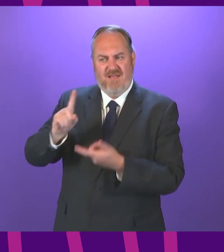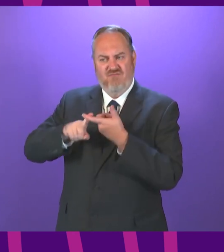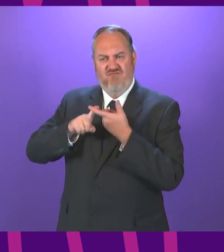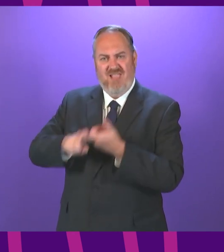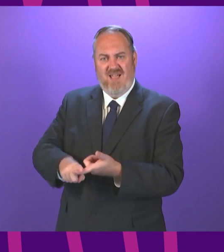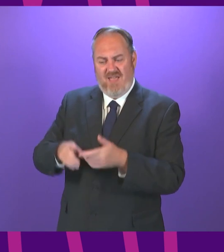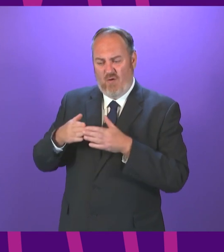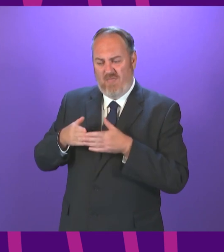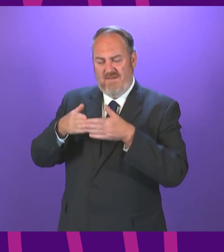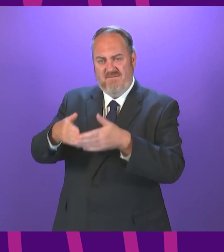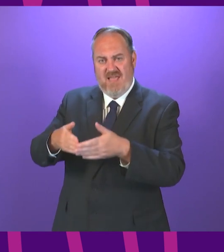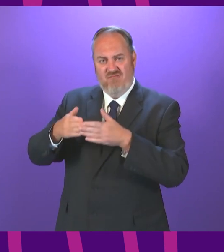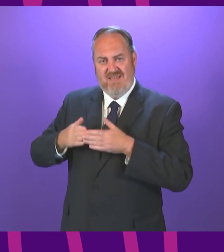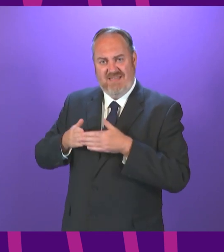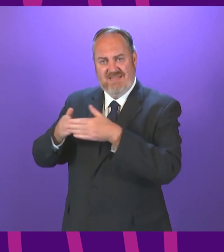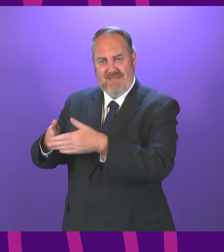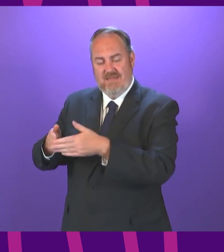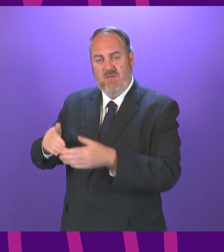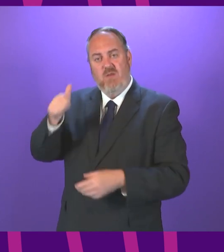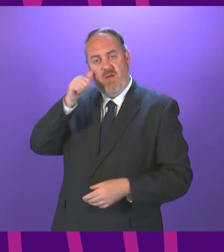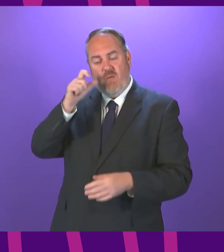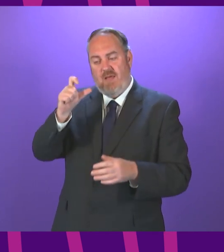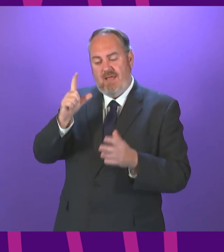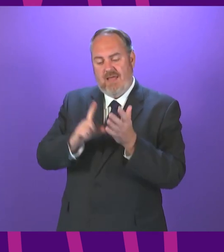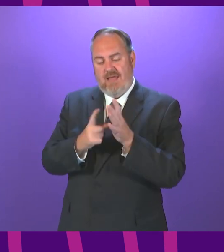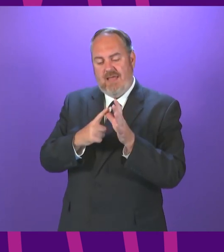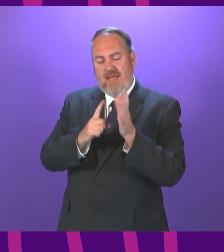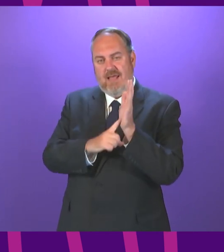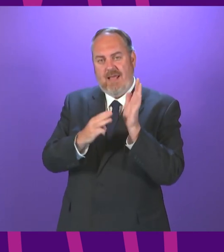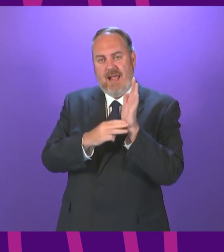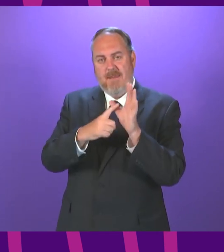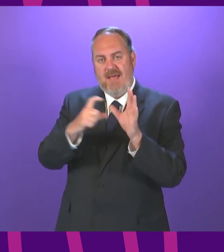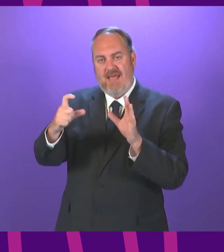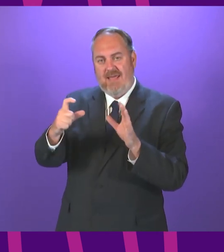on and off islands. In common with providers of other modes of transport, CalMac is operating